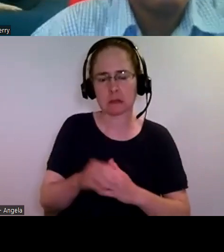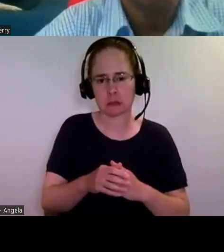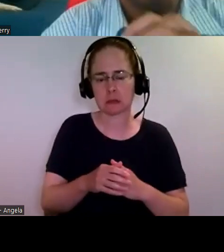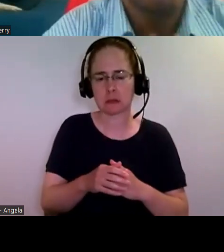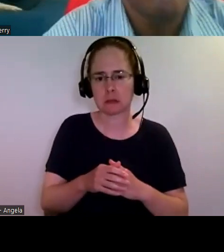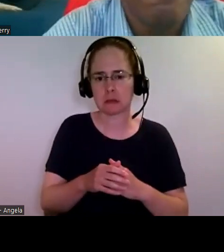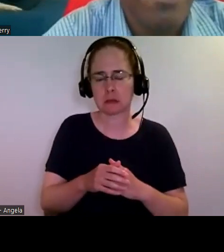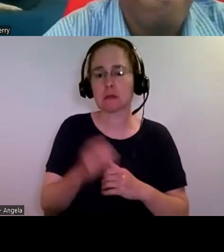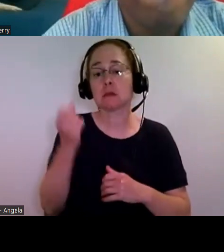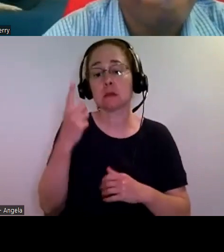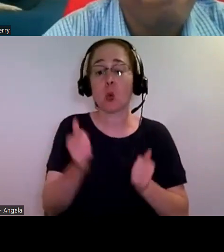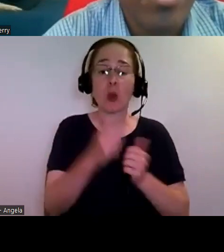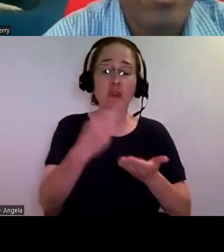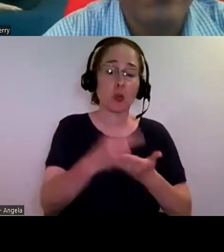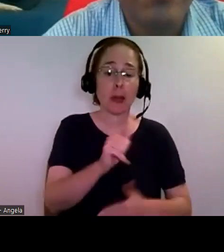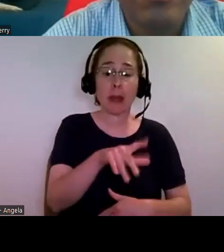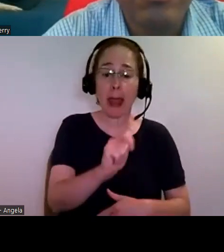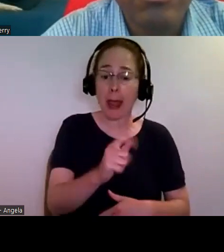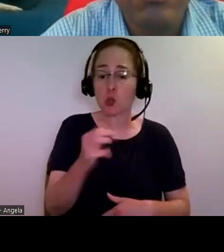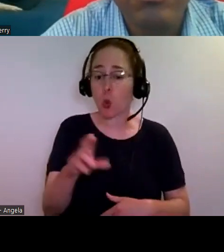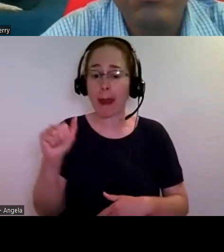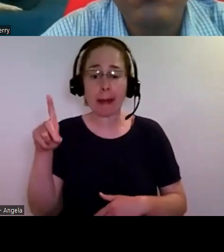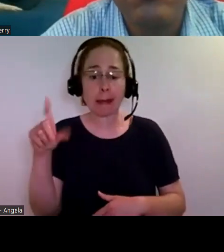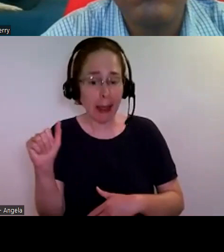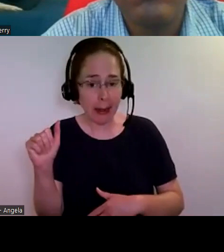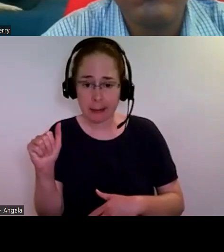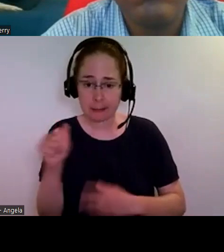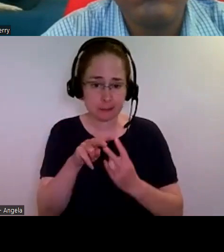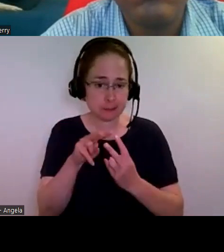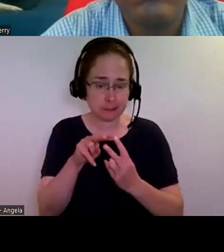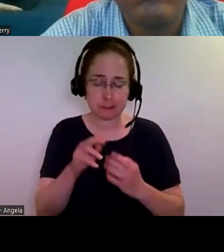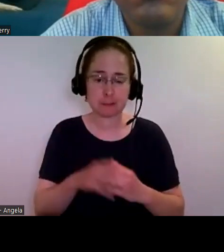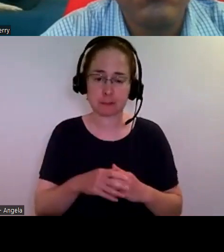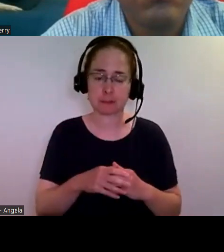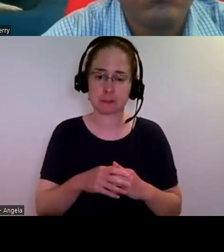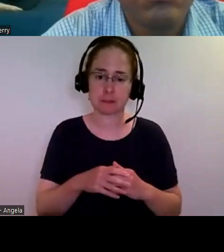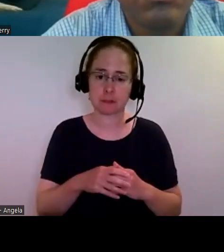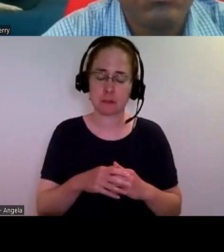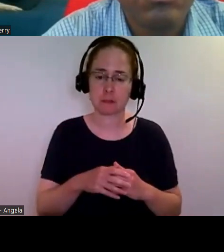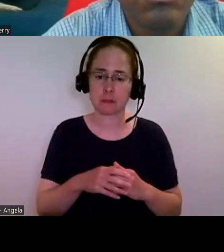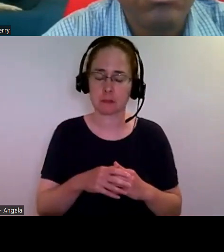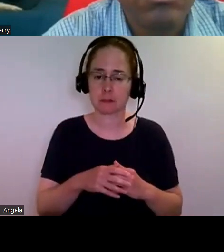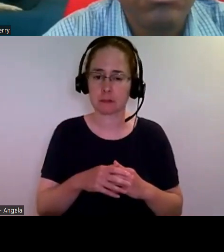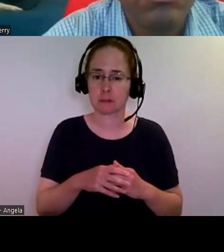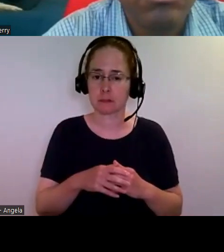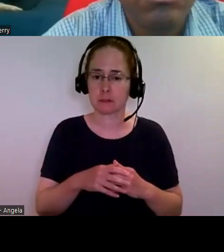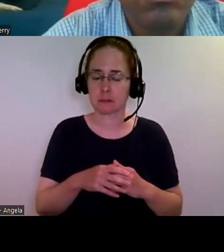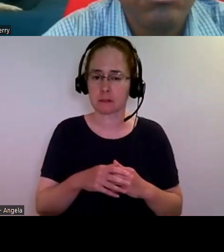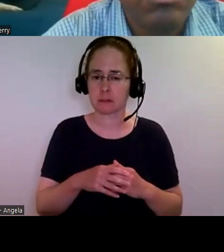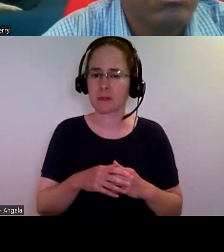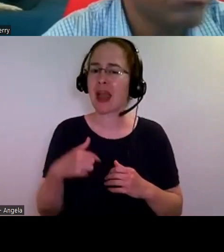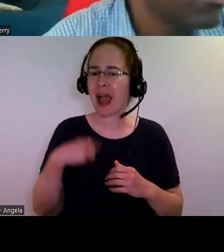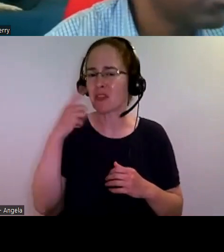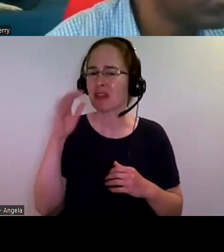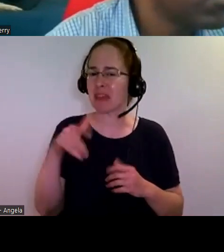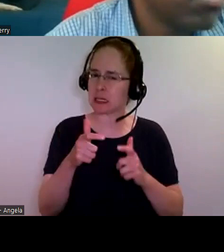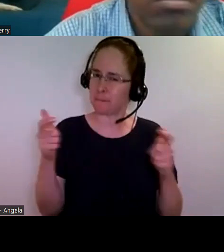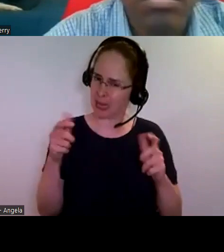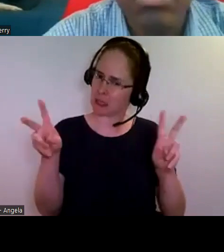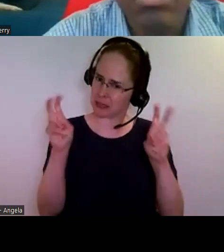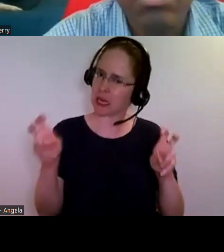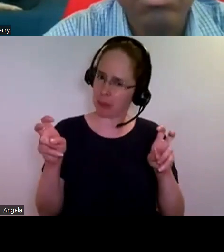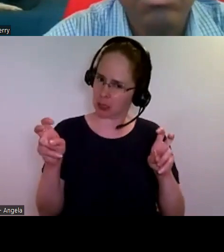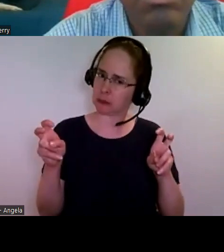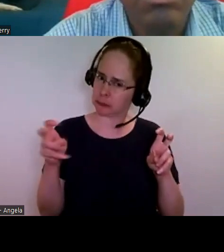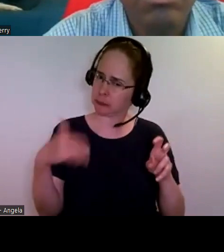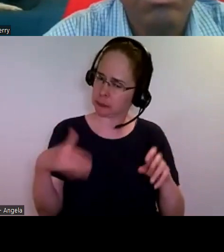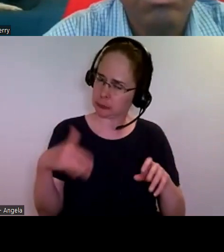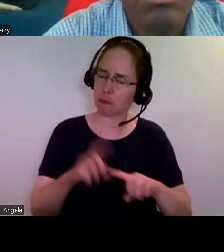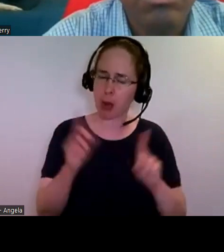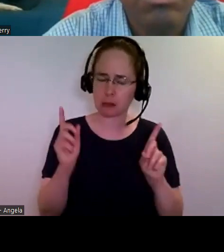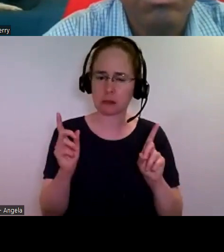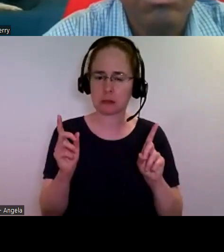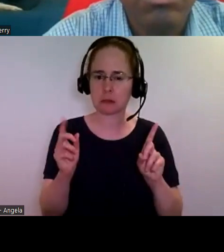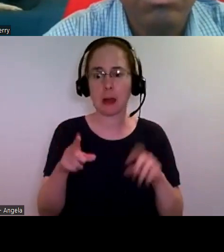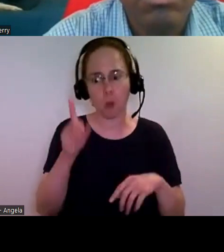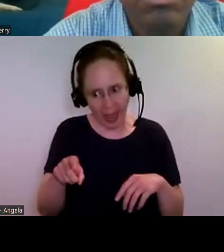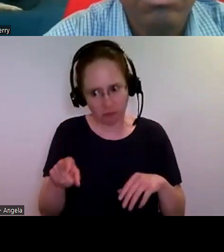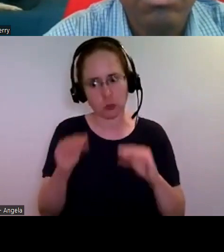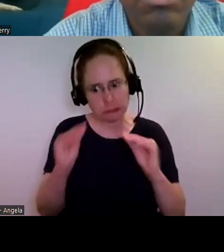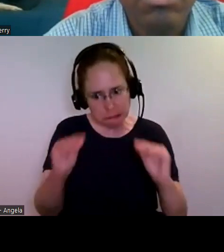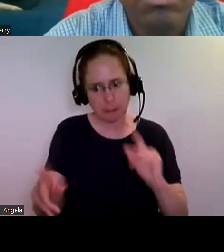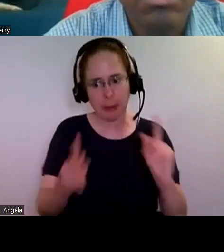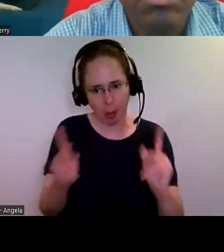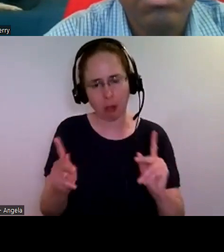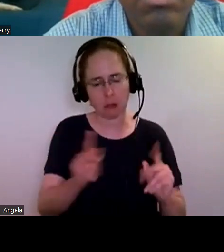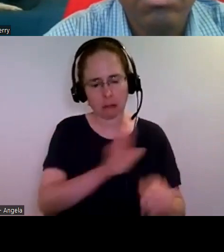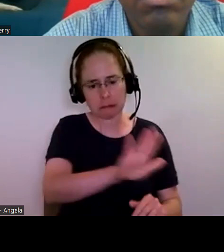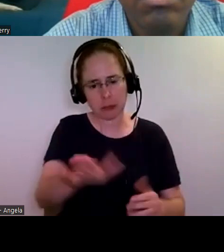the Rehab Act or with the ADA. I think that's a very big topic to cover. However, it needs to be done. Like Hannah